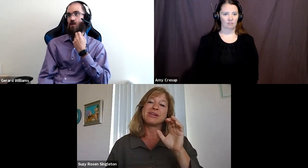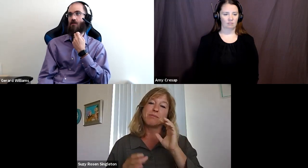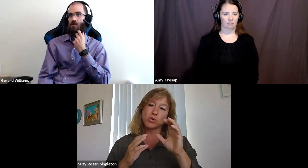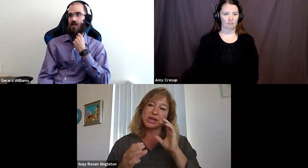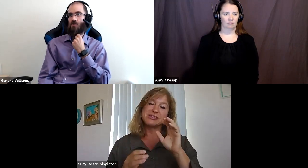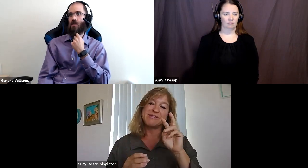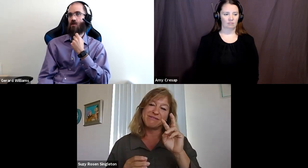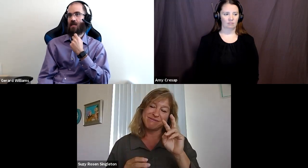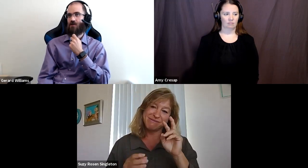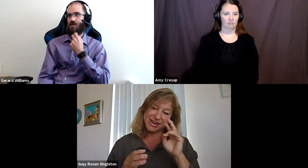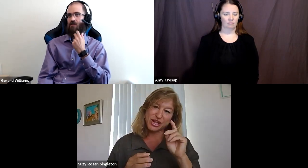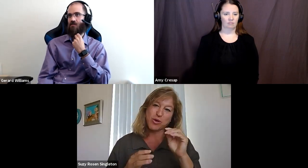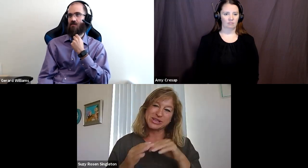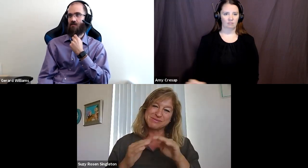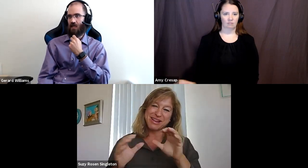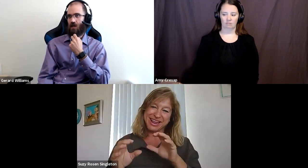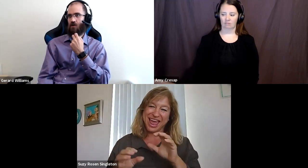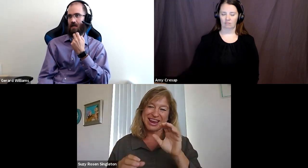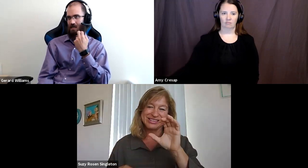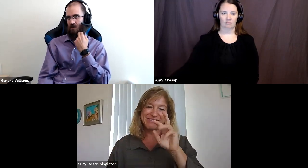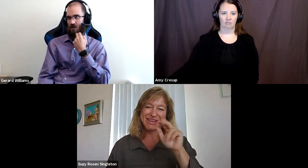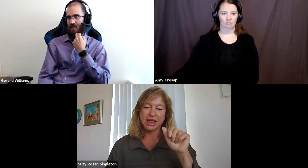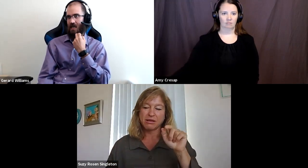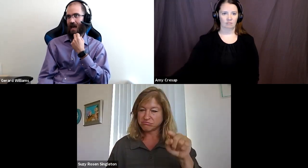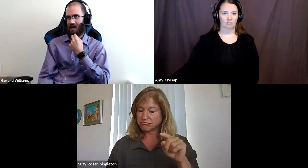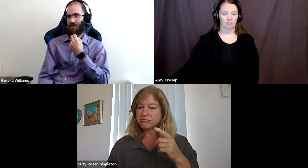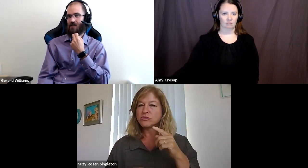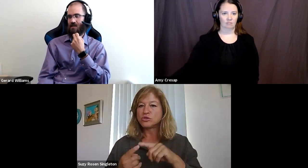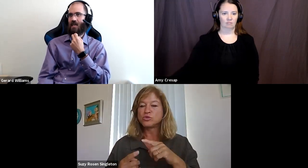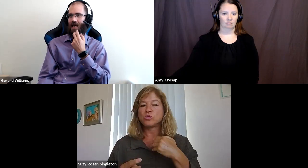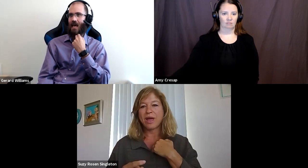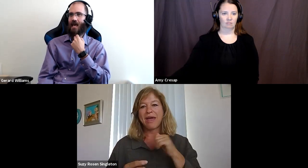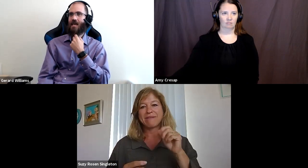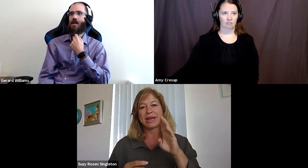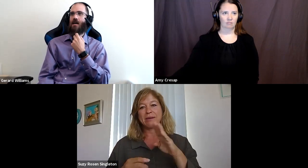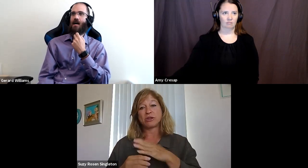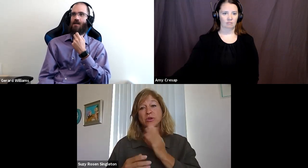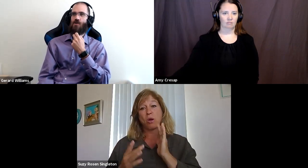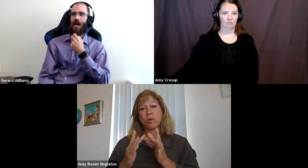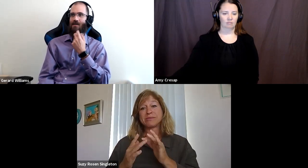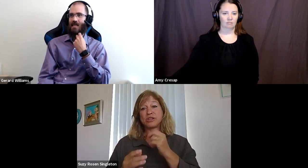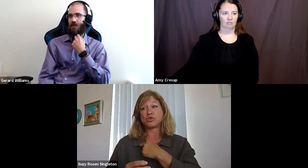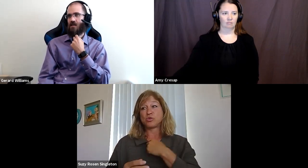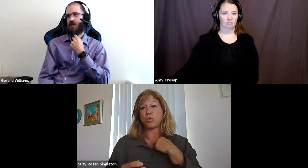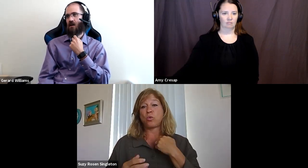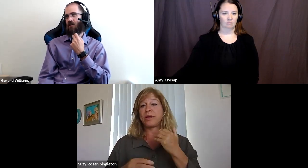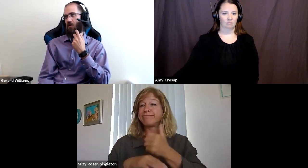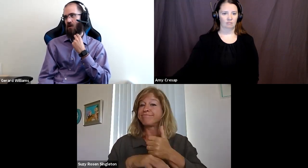21st century communications and video accessibility act, CVAA to have a database available on